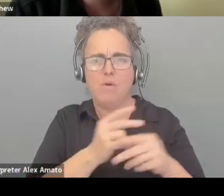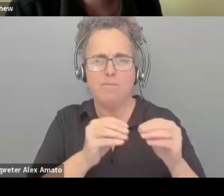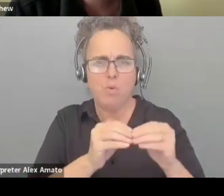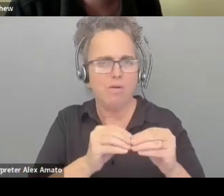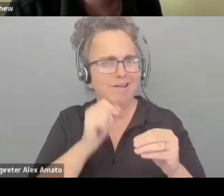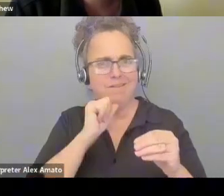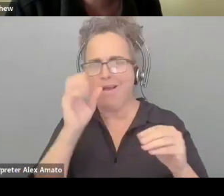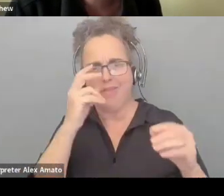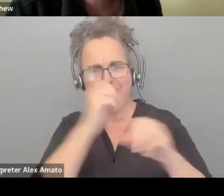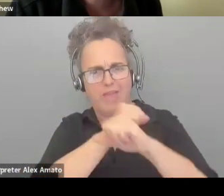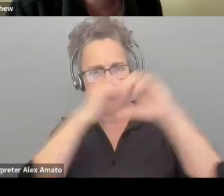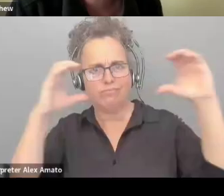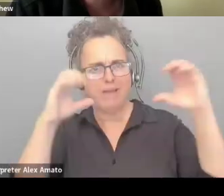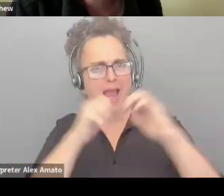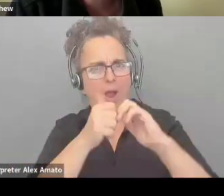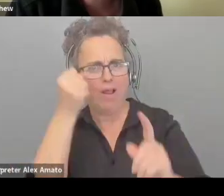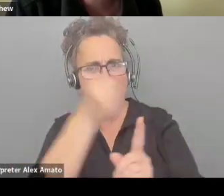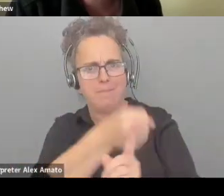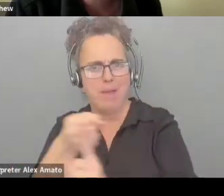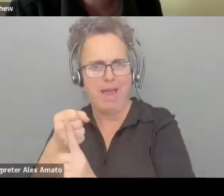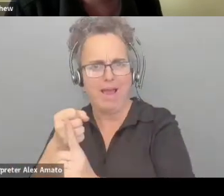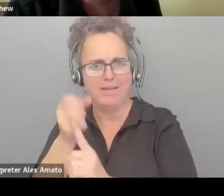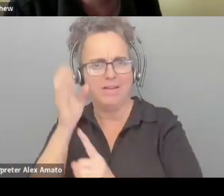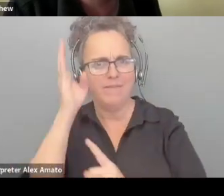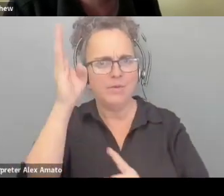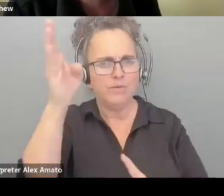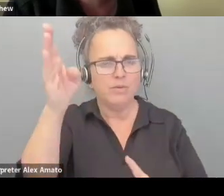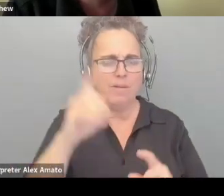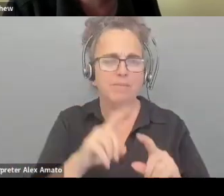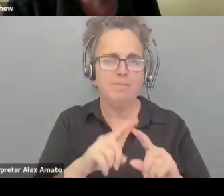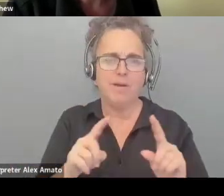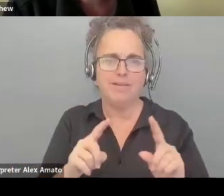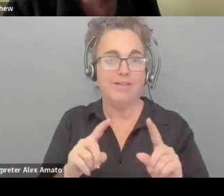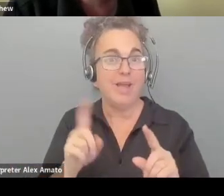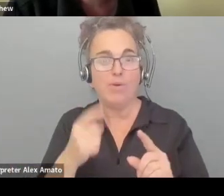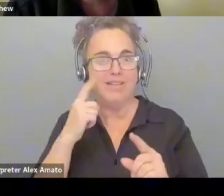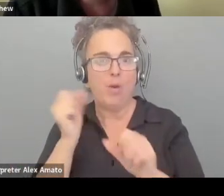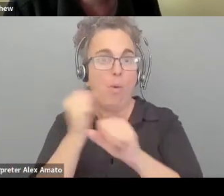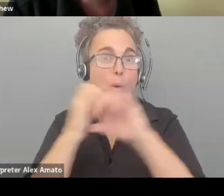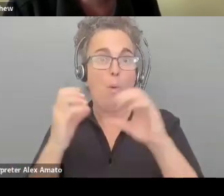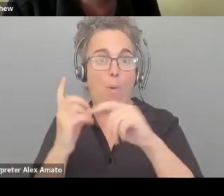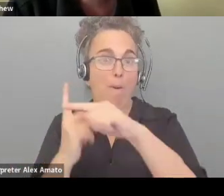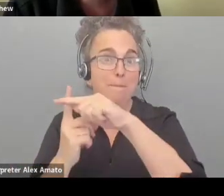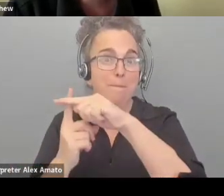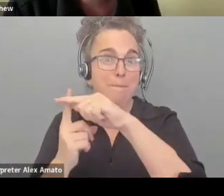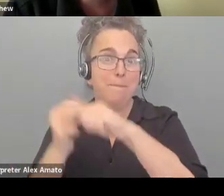and multiple impacts that think about the best case scenarios and not the worst. And in fact, sort